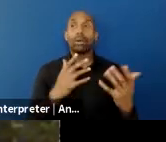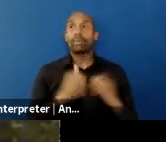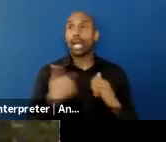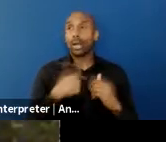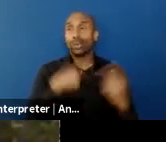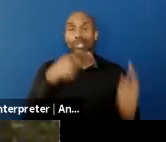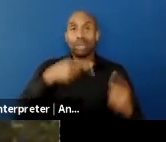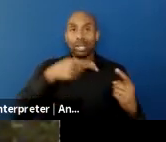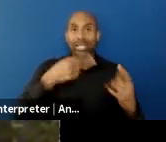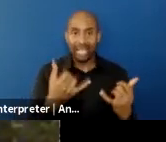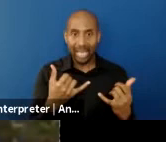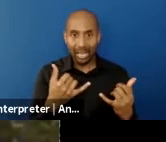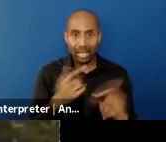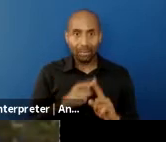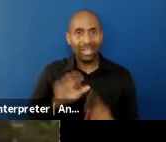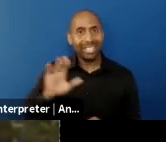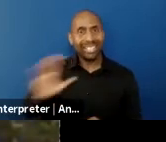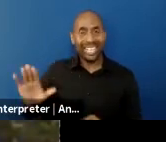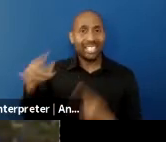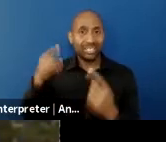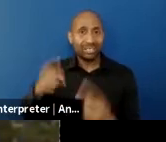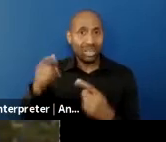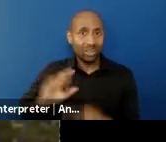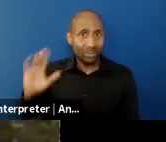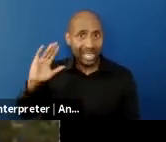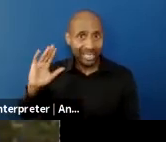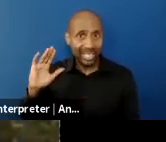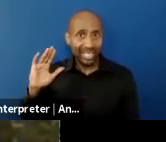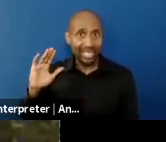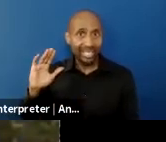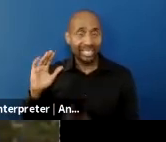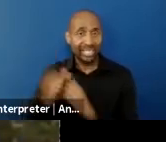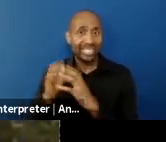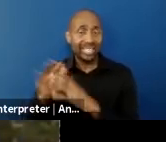But his struggles then being in business that long ago.